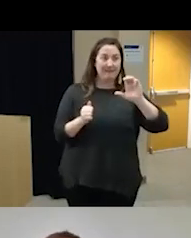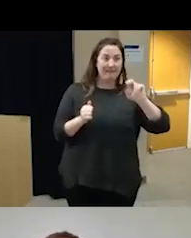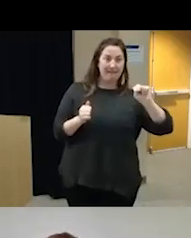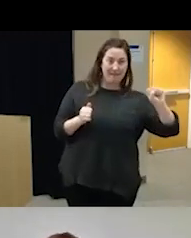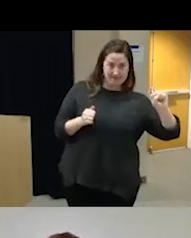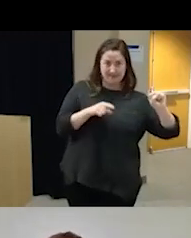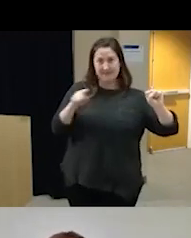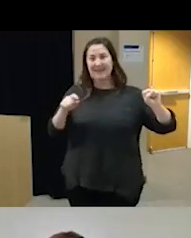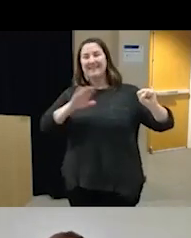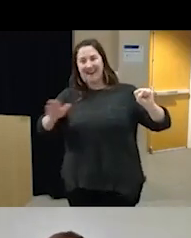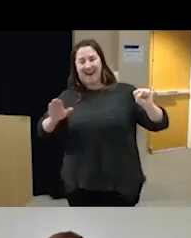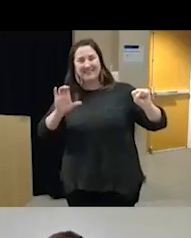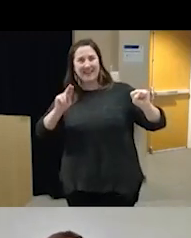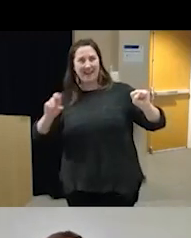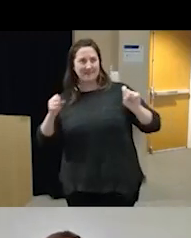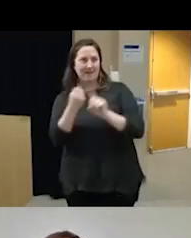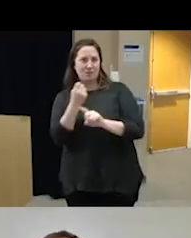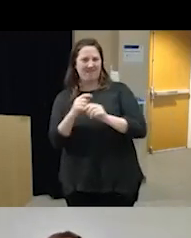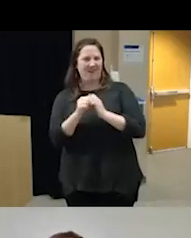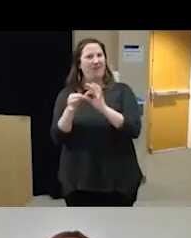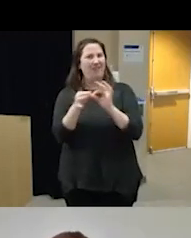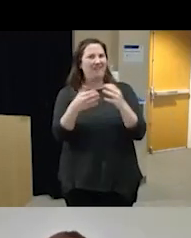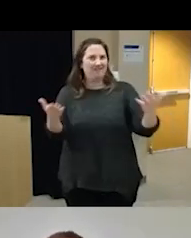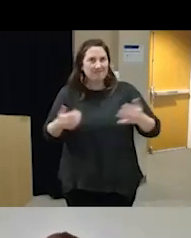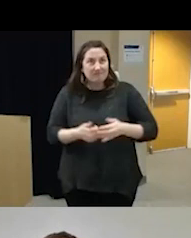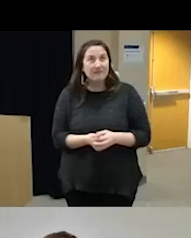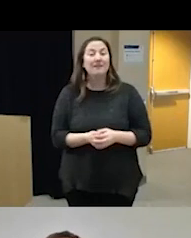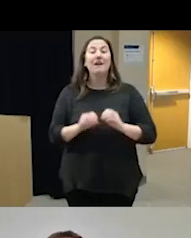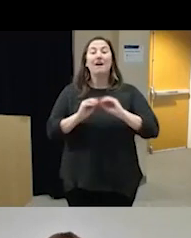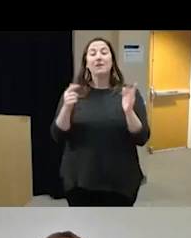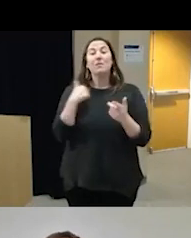non-cns abnormalities? And they're obviously three main hypotheses.